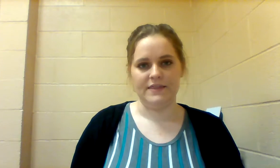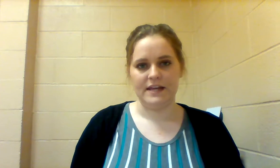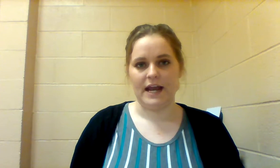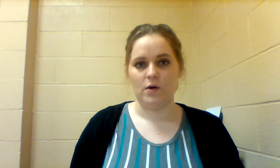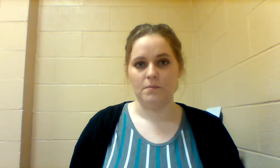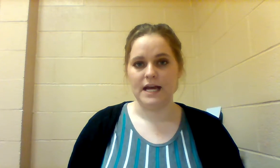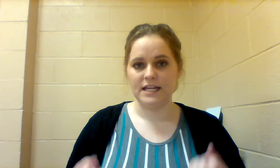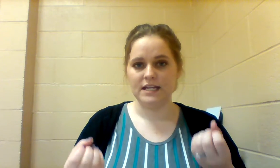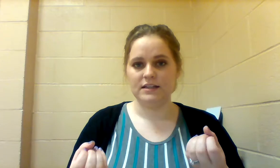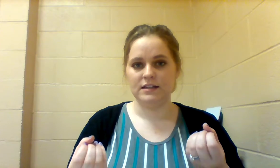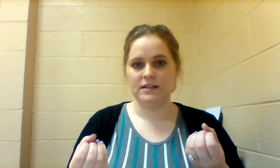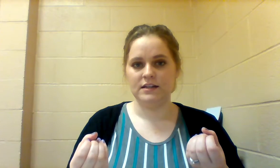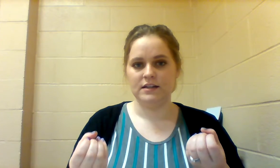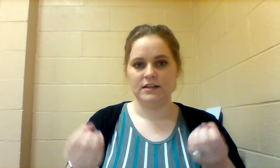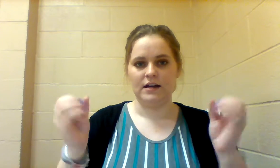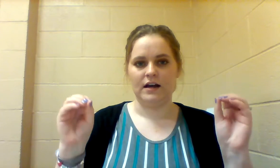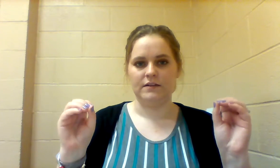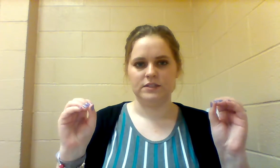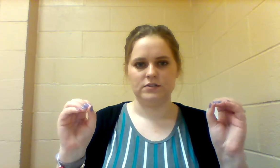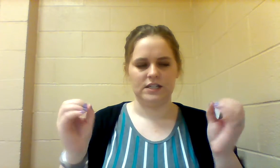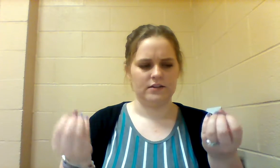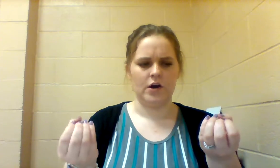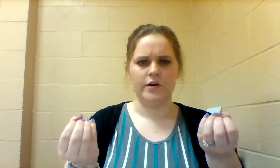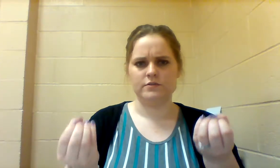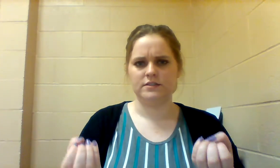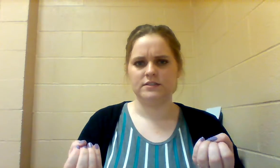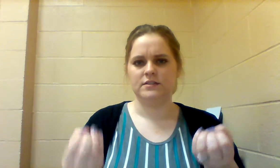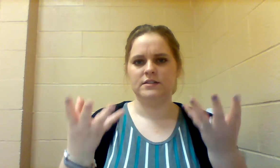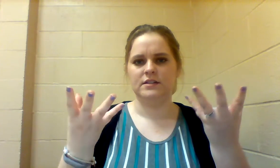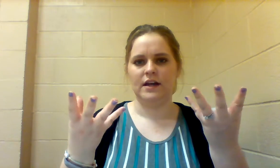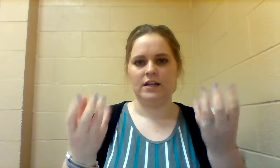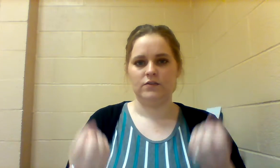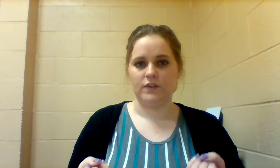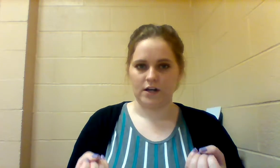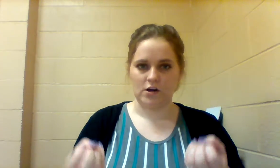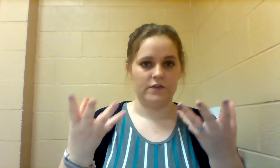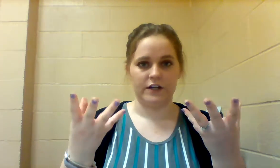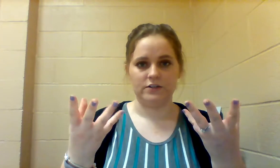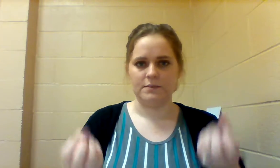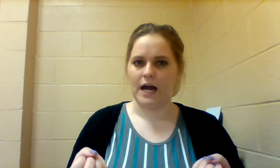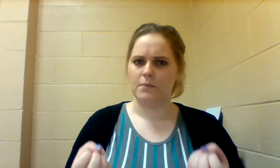and then HOW MANY so you take Os and you flick all your fingers up HOW MANY